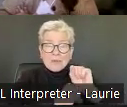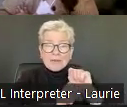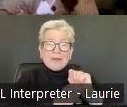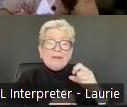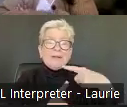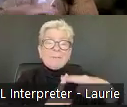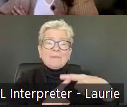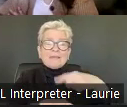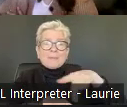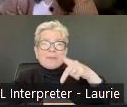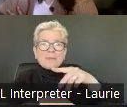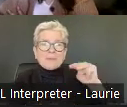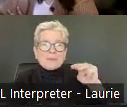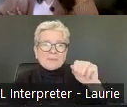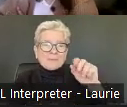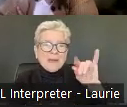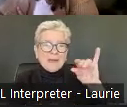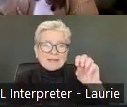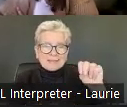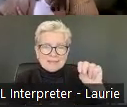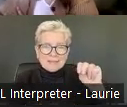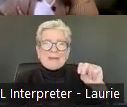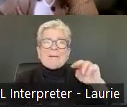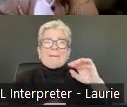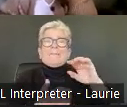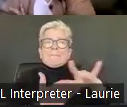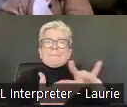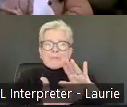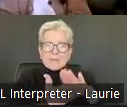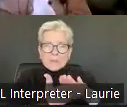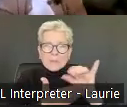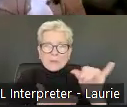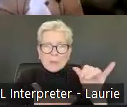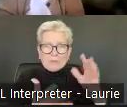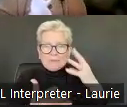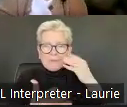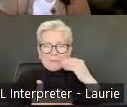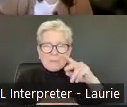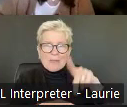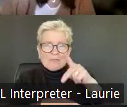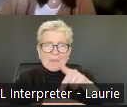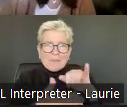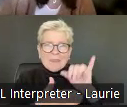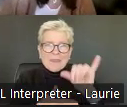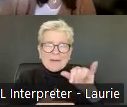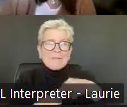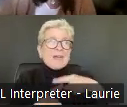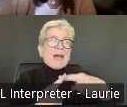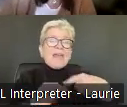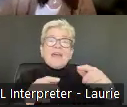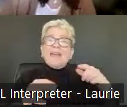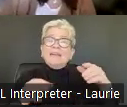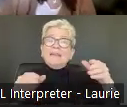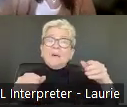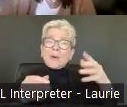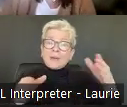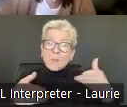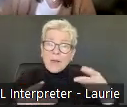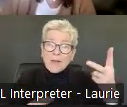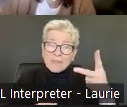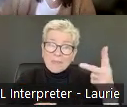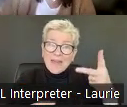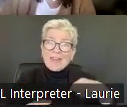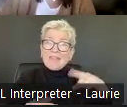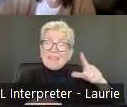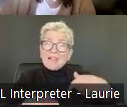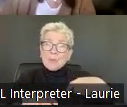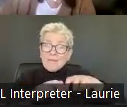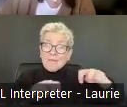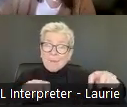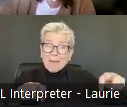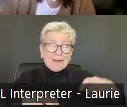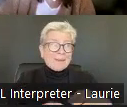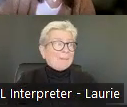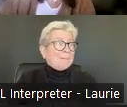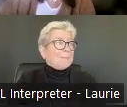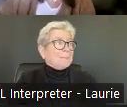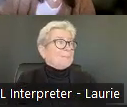principal at Madison Middle School. Welcome to you both. We'll also have a panel coming up later on.